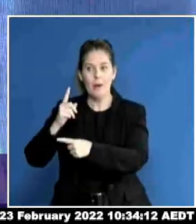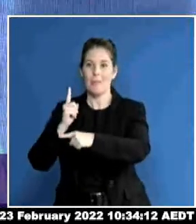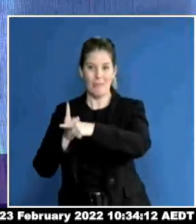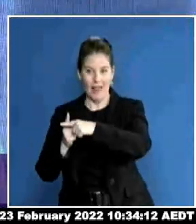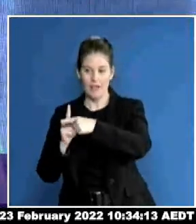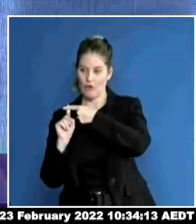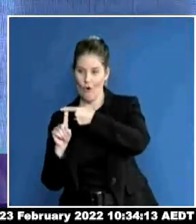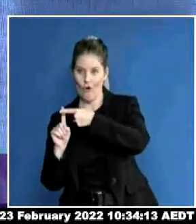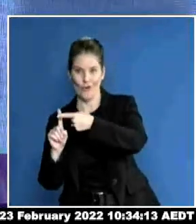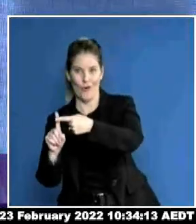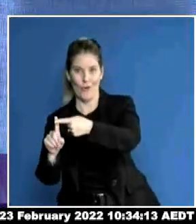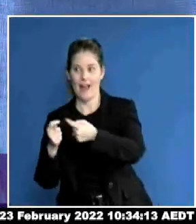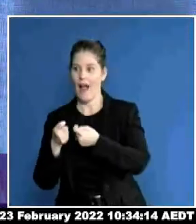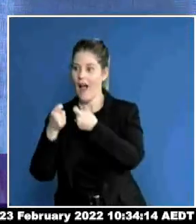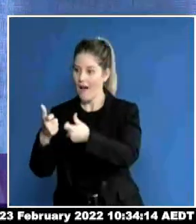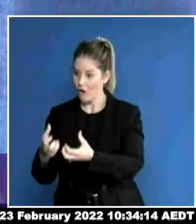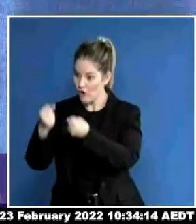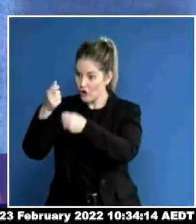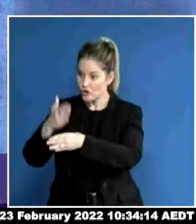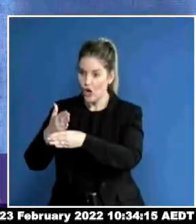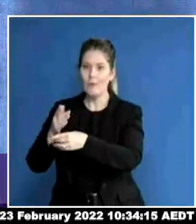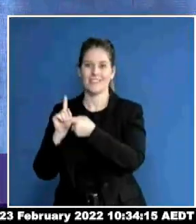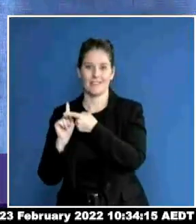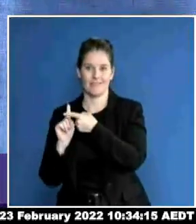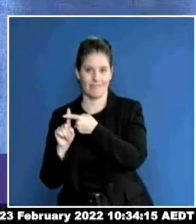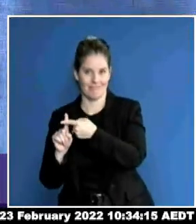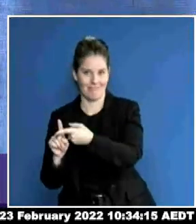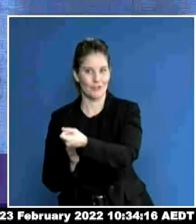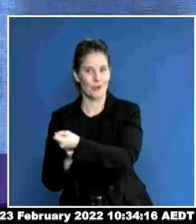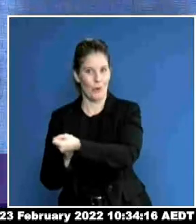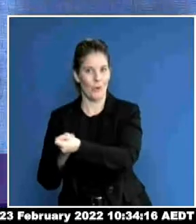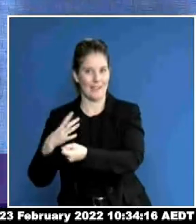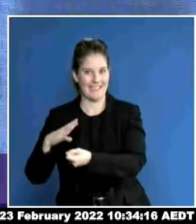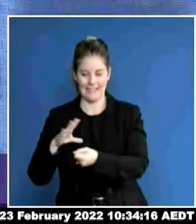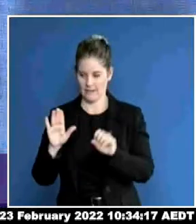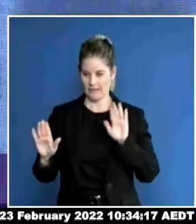Thank you. MS EASTMAN: We will address some of the particular features of the way in